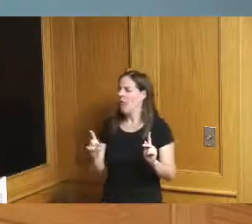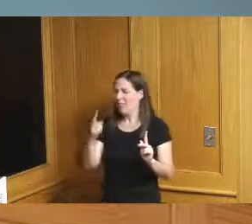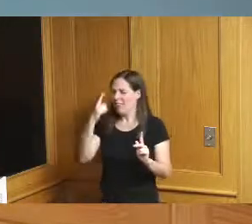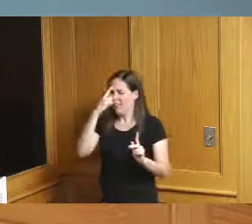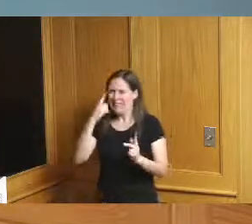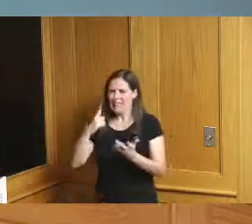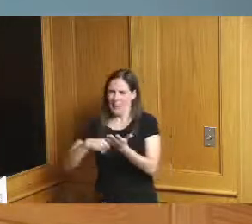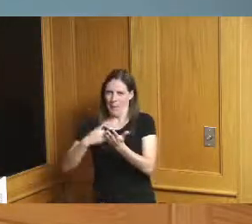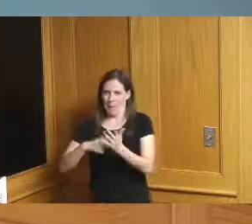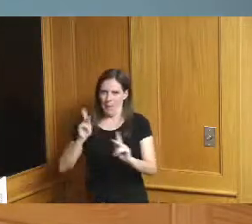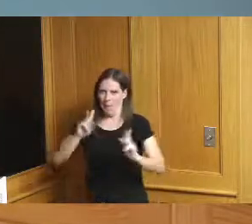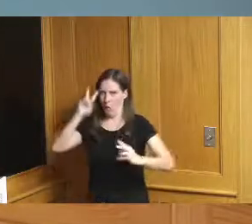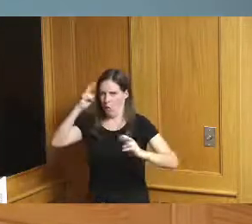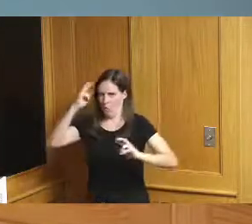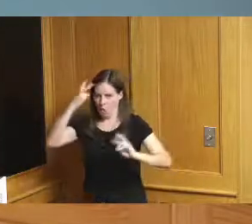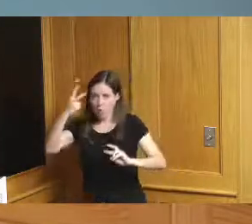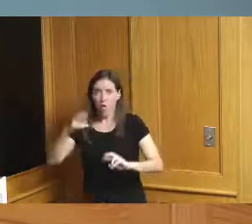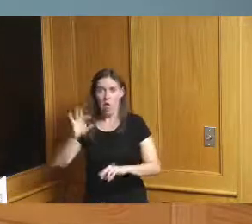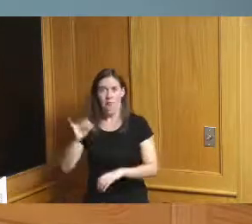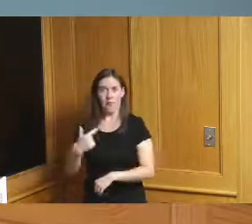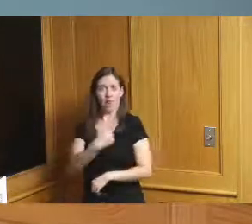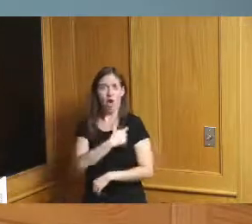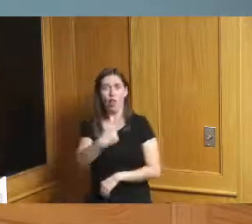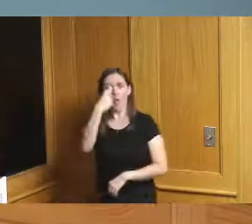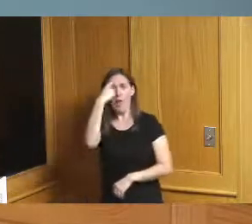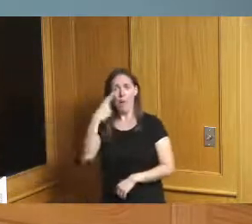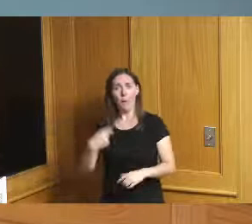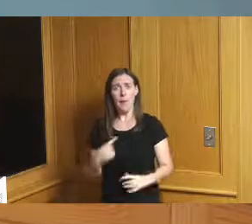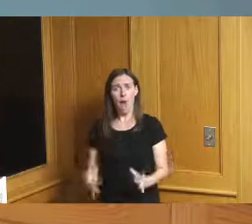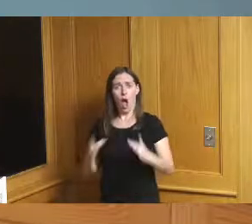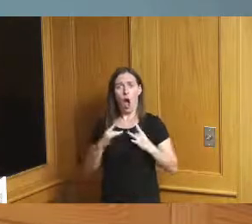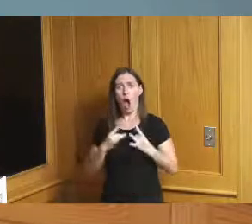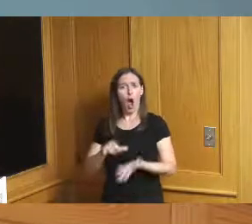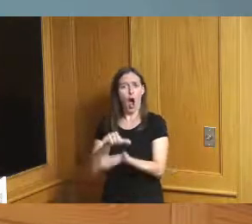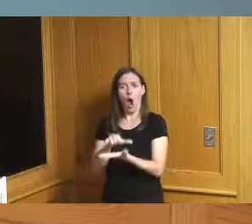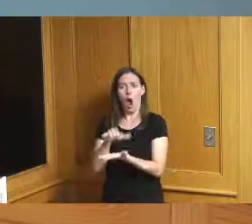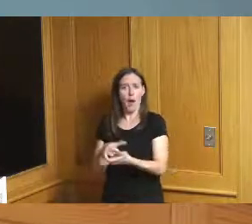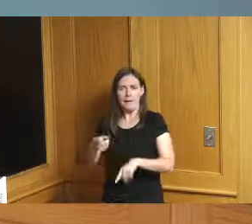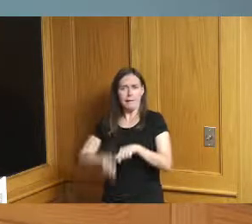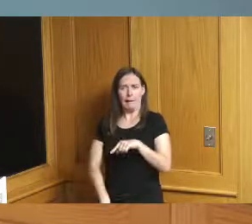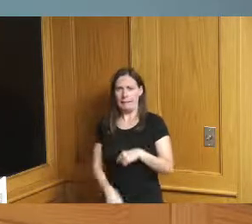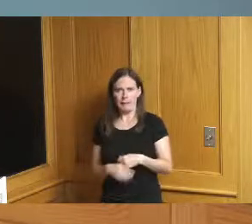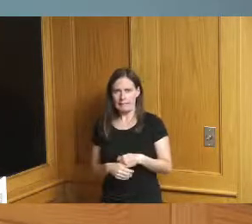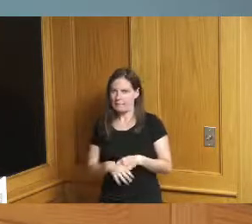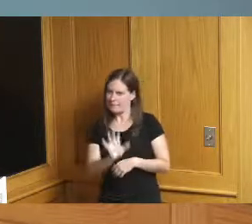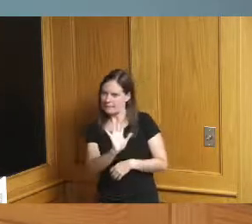if you get the shot they're thinking you'll never be able to catch Covid um can you maybe just talk